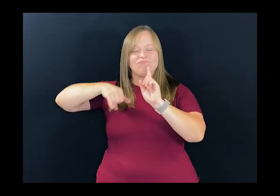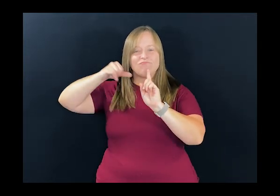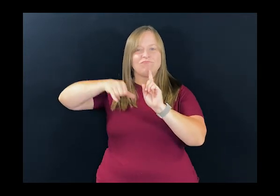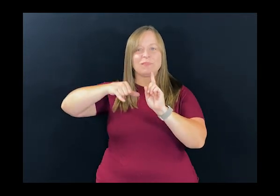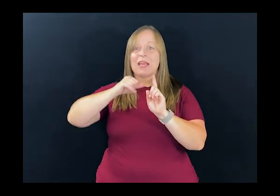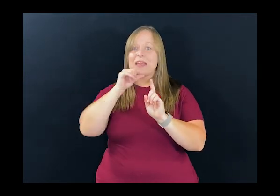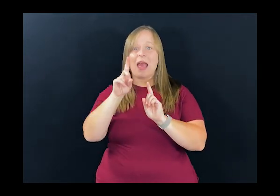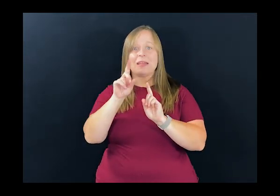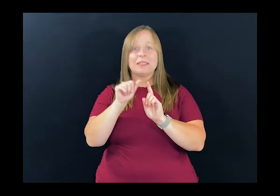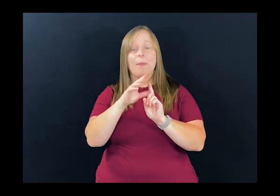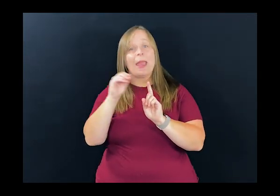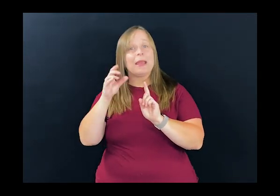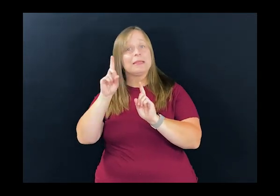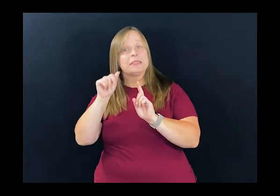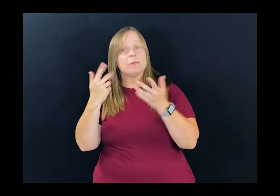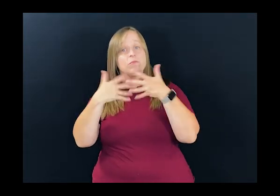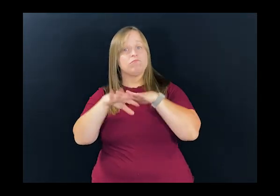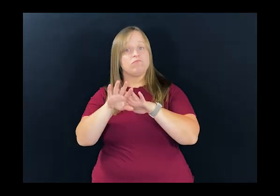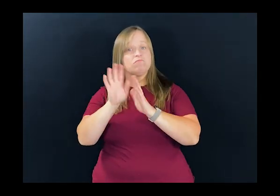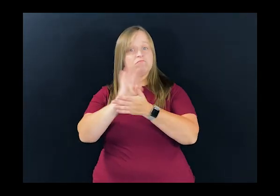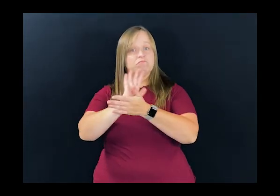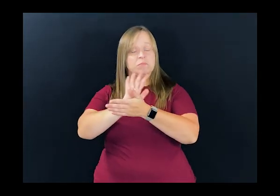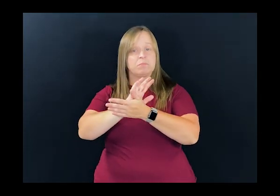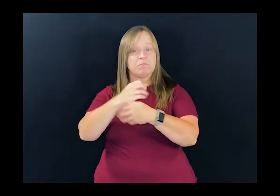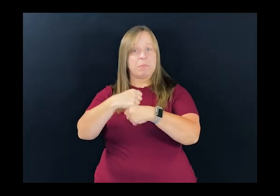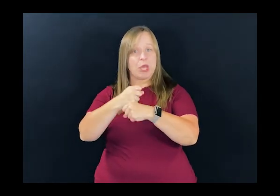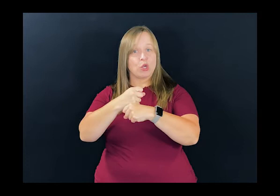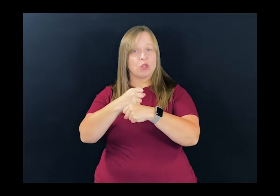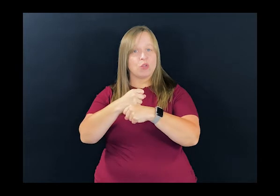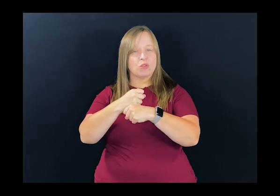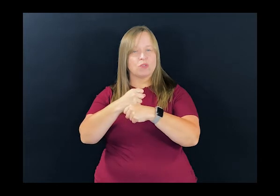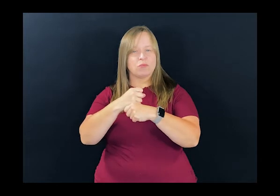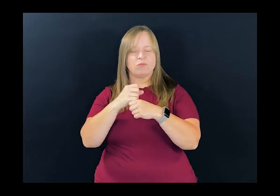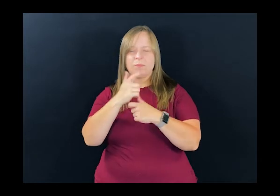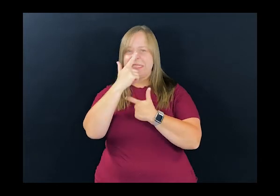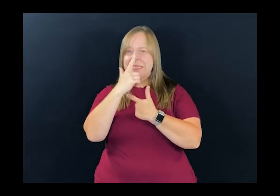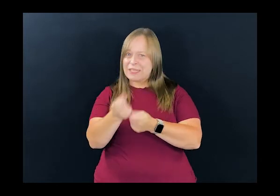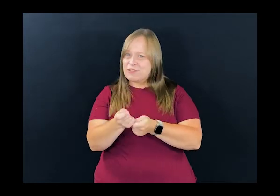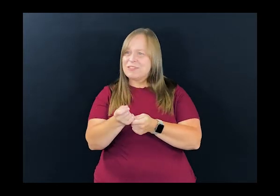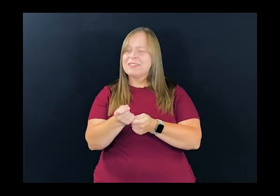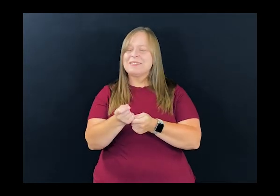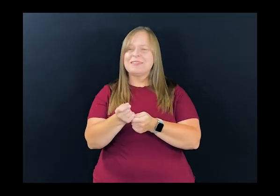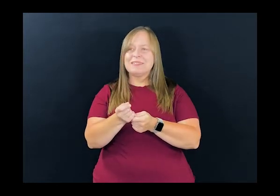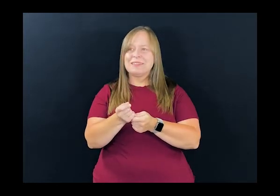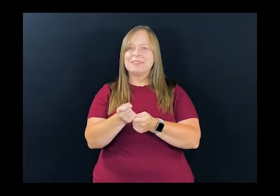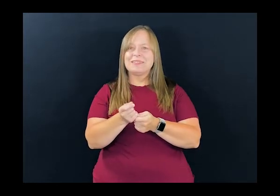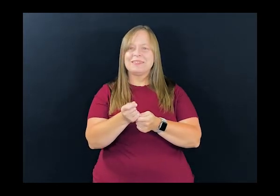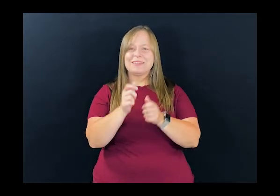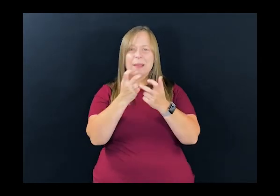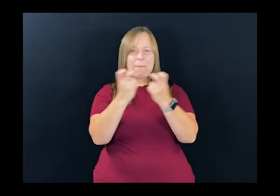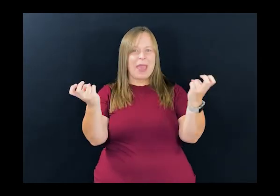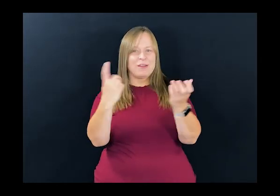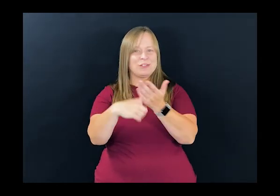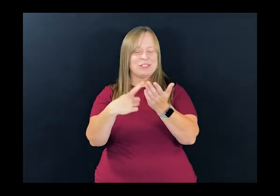non-disabled and disabled filmmakers. And so that's what's making it so interesting for me it's going to have a panel discussion